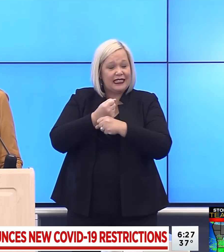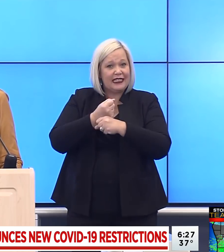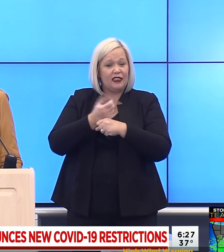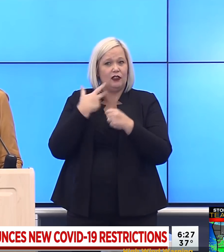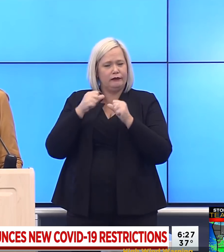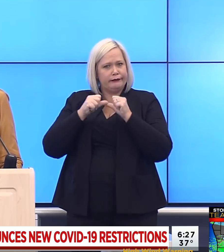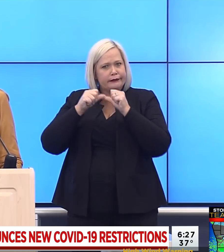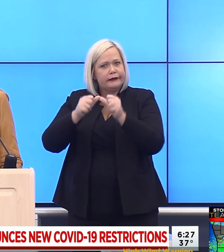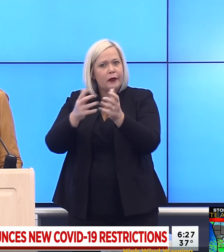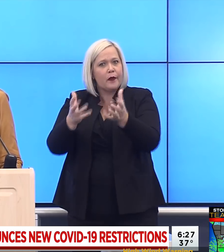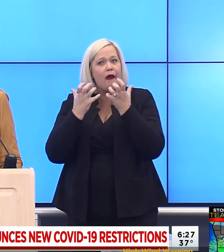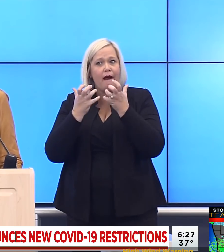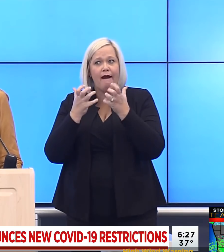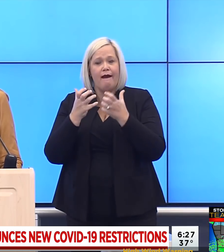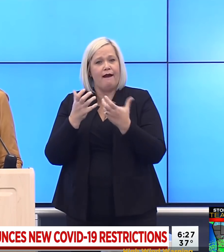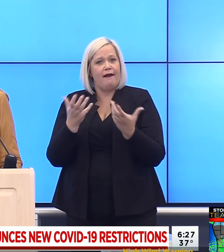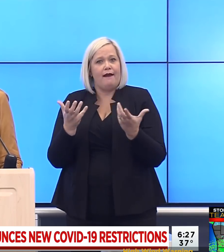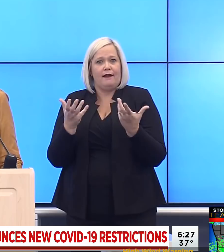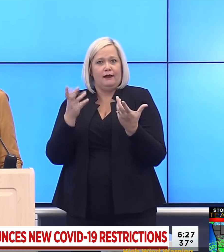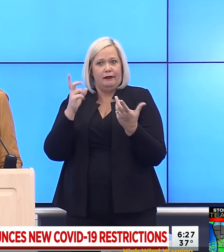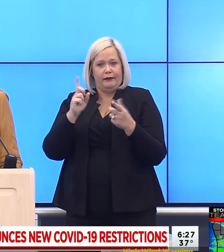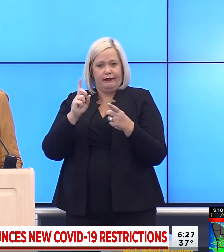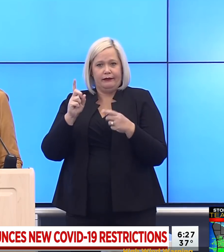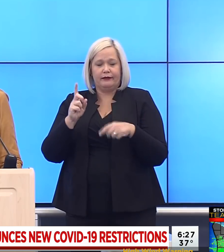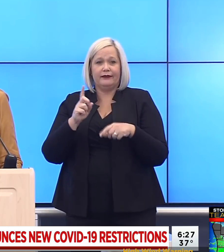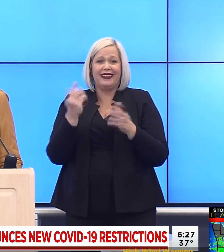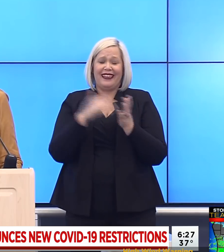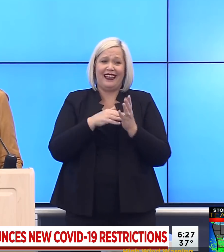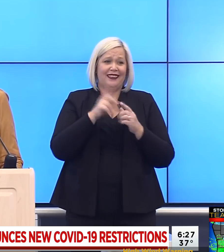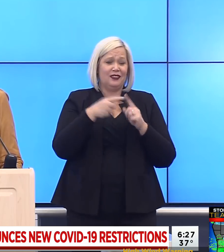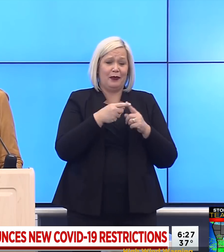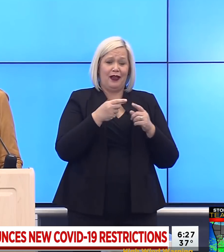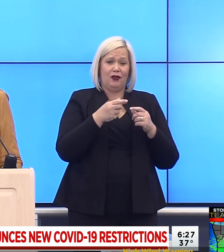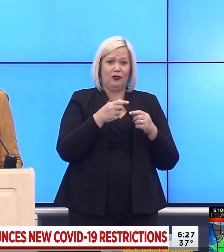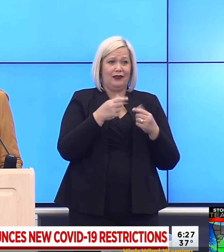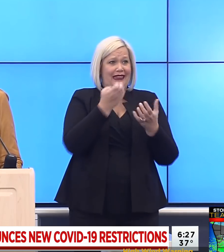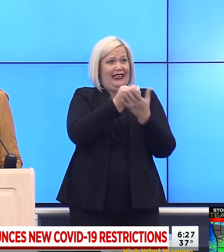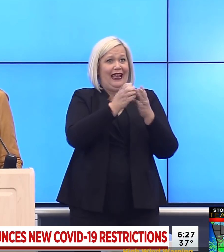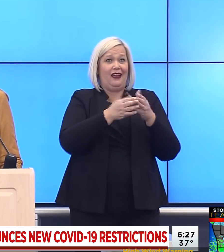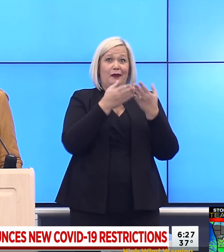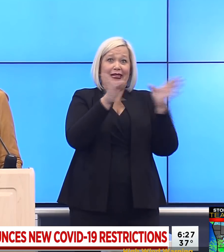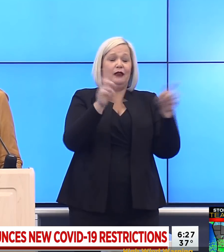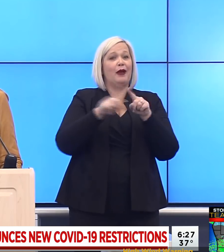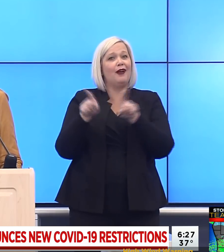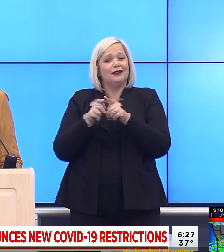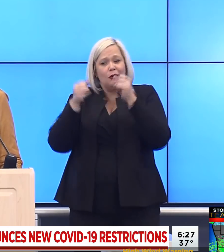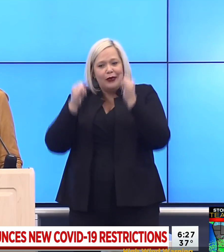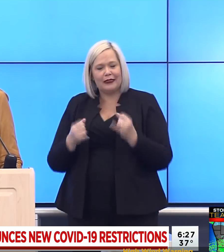KEEP THEIR DOORS OPEN AFTER SUCH A TOUGH YEAR. THIS IS